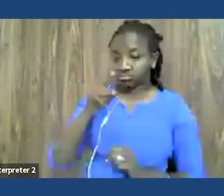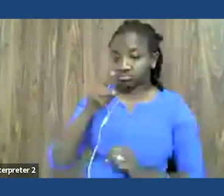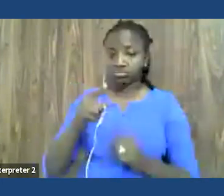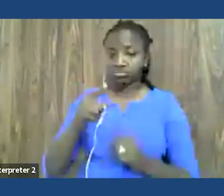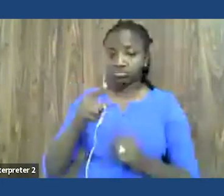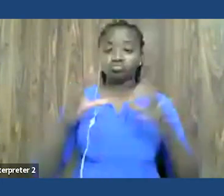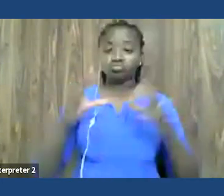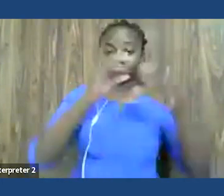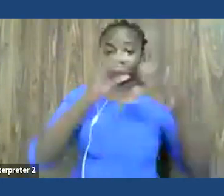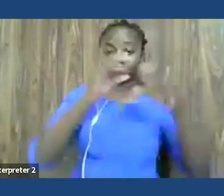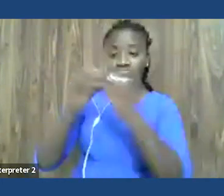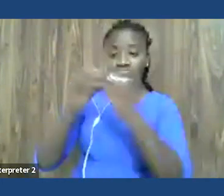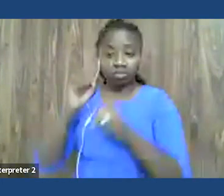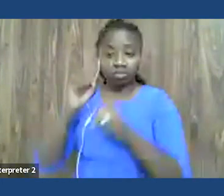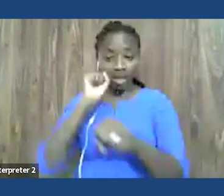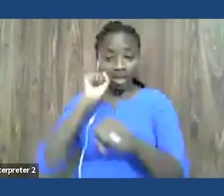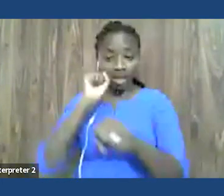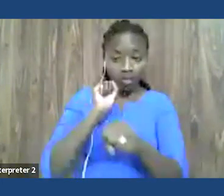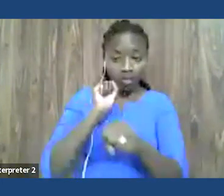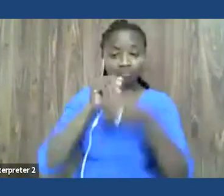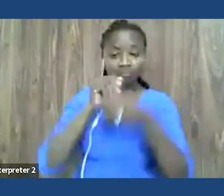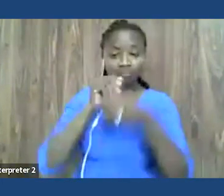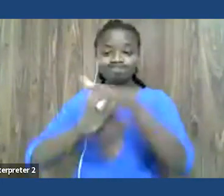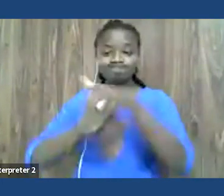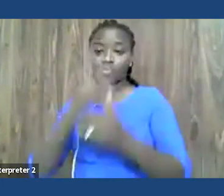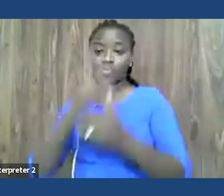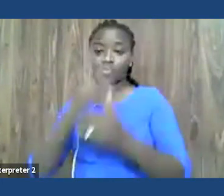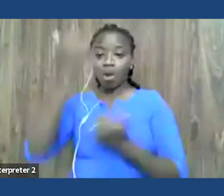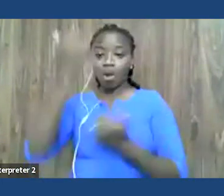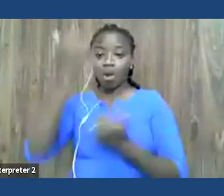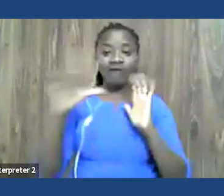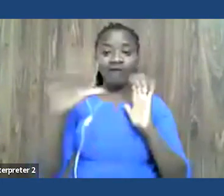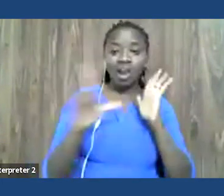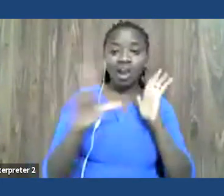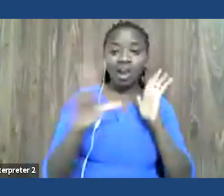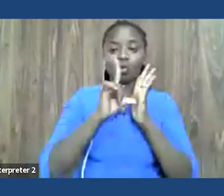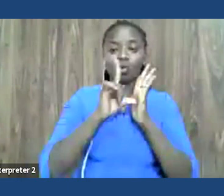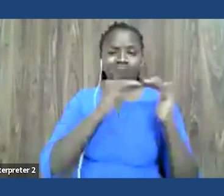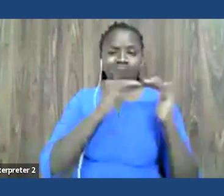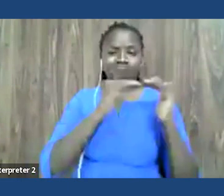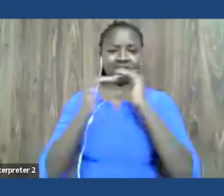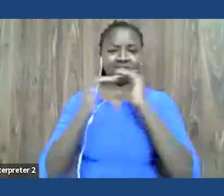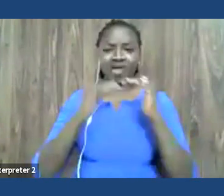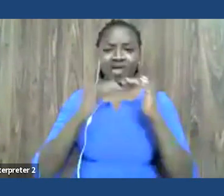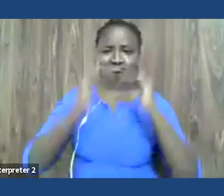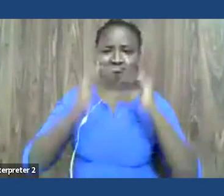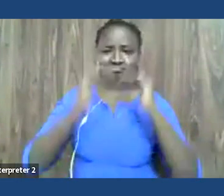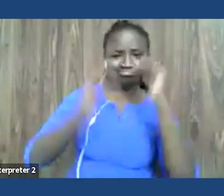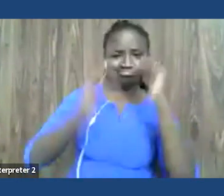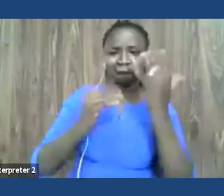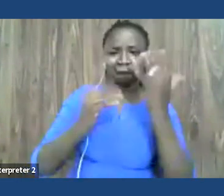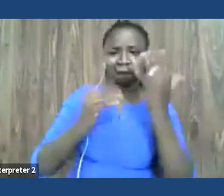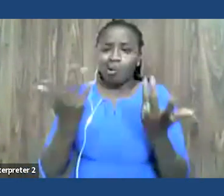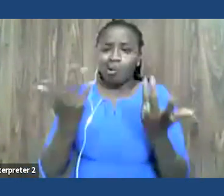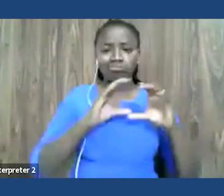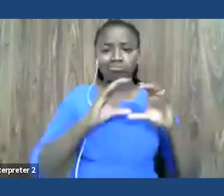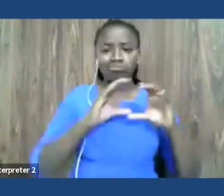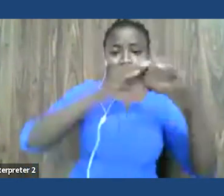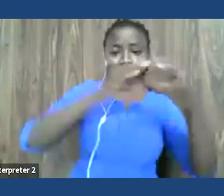As Ambassador Gallegos said there can be legal fairness where companies can get together.